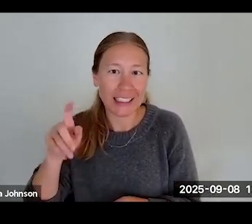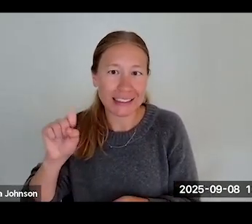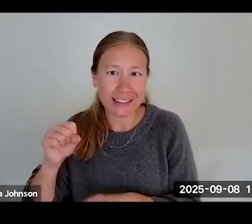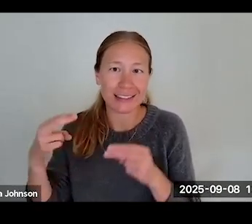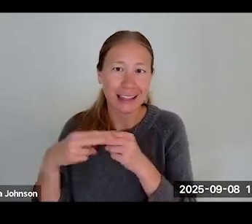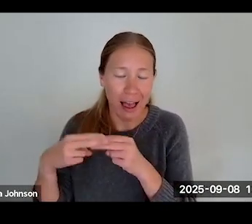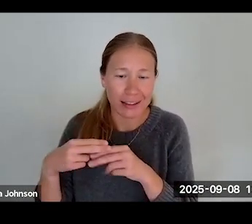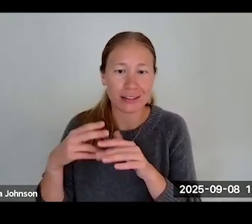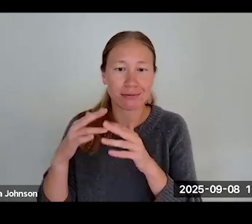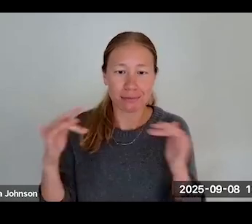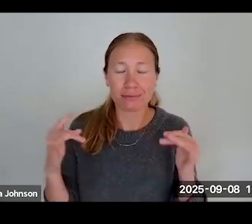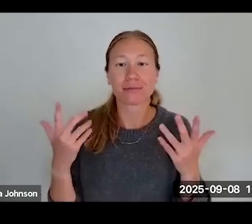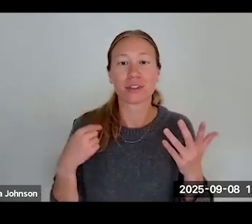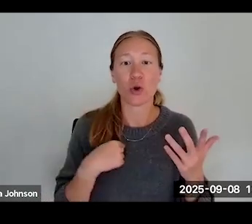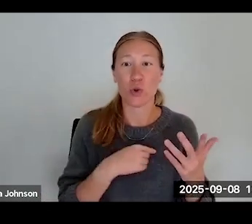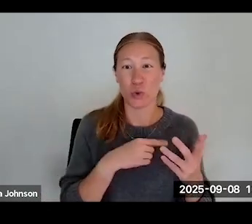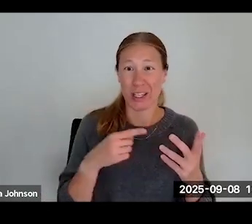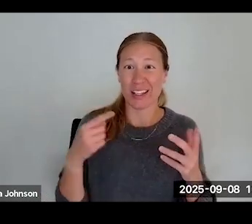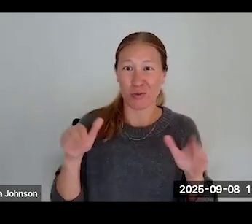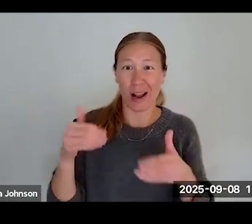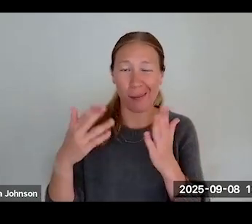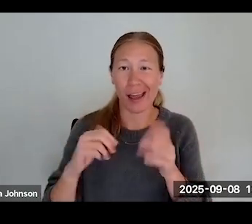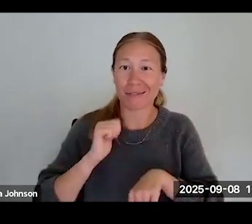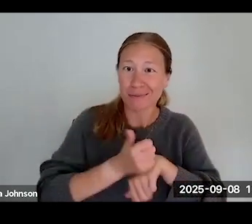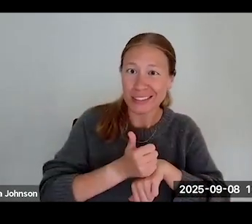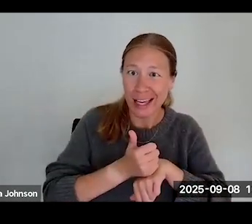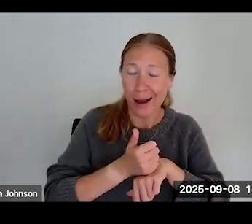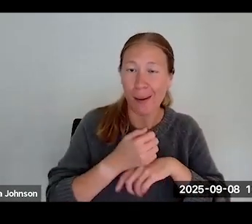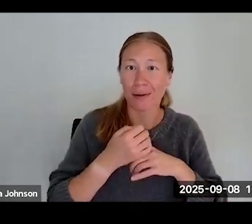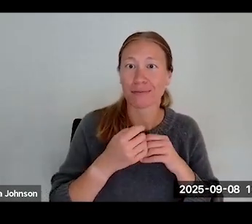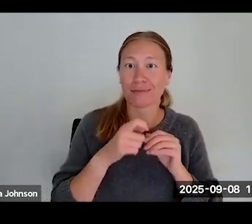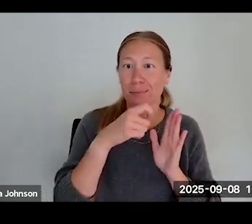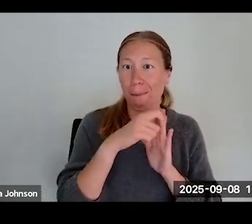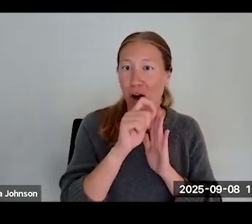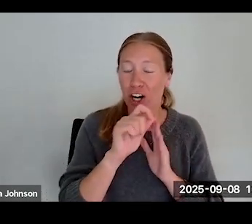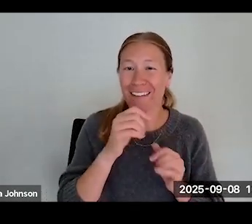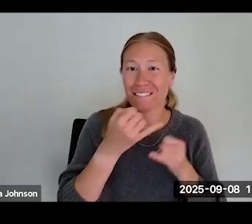if you're in the Microsoft suite. You can also password protect files where necessary.